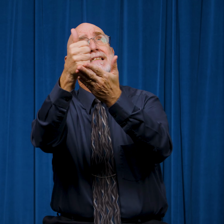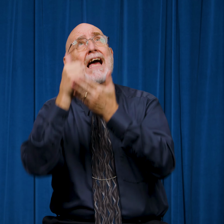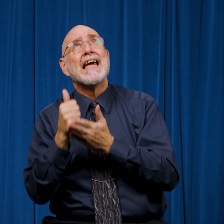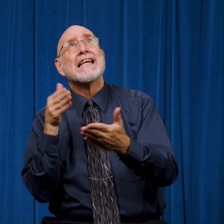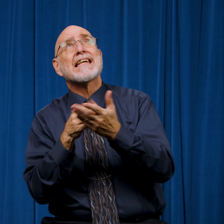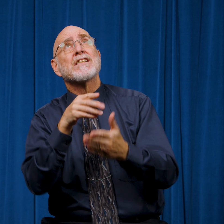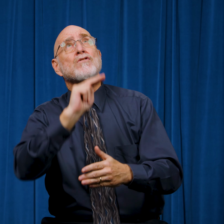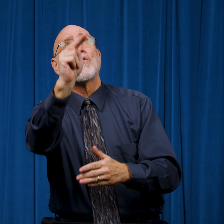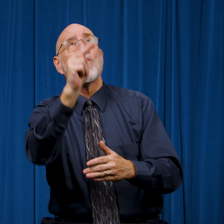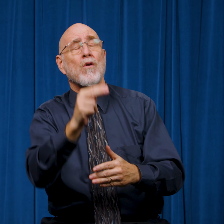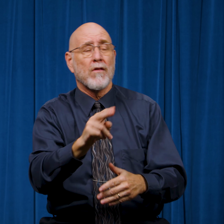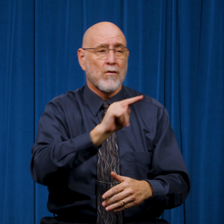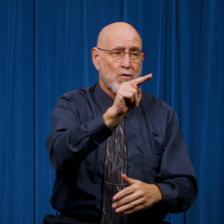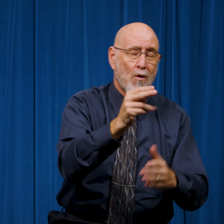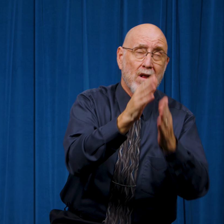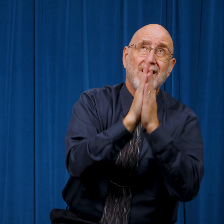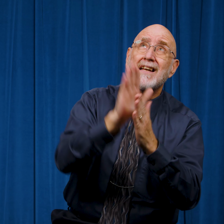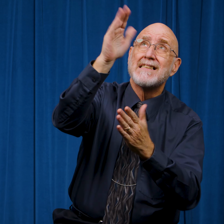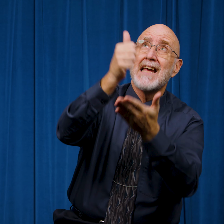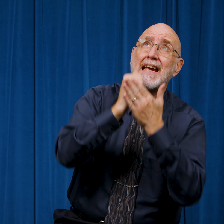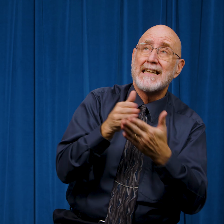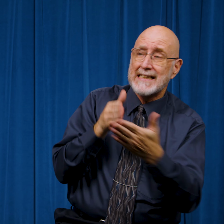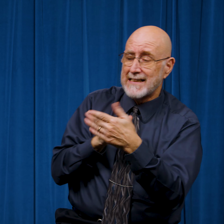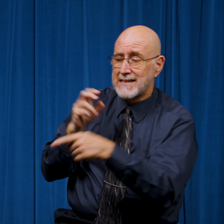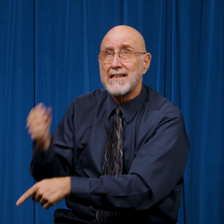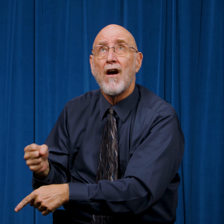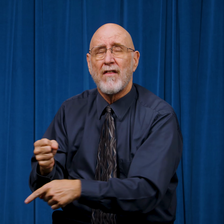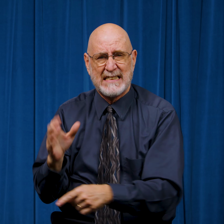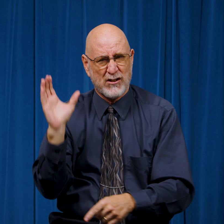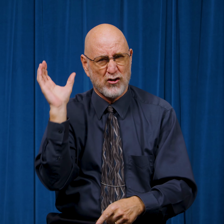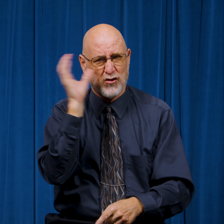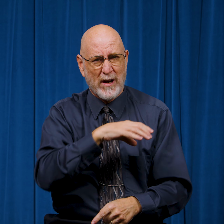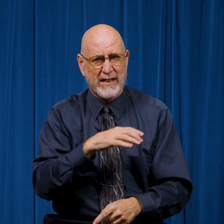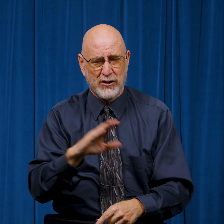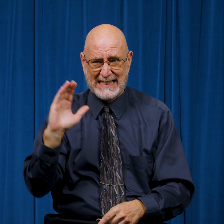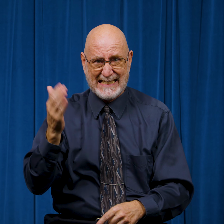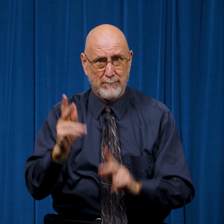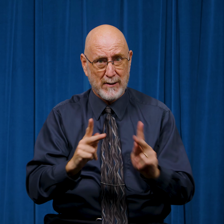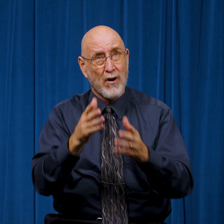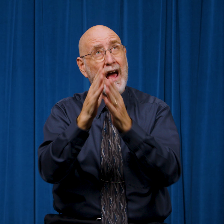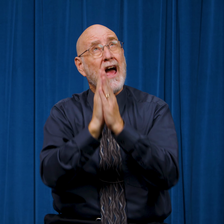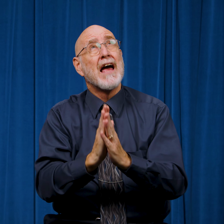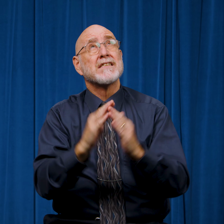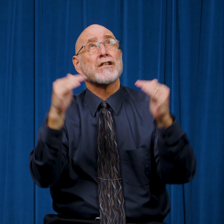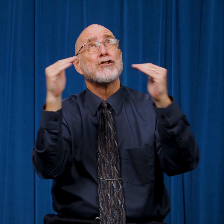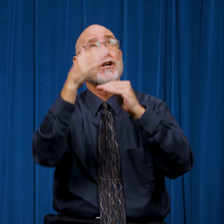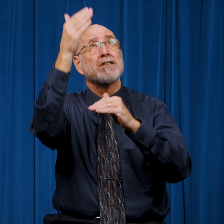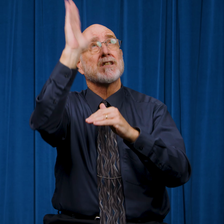It may seem strange that any men should dare to ask a just God's assistance